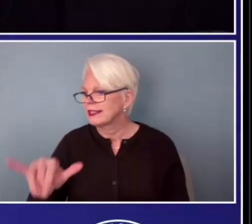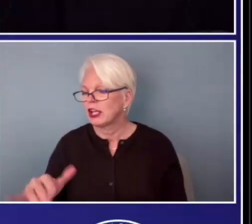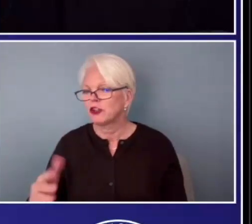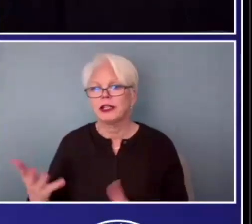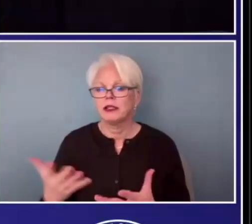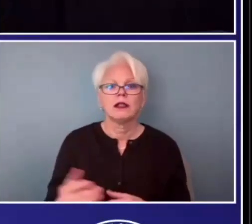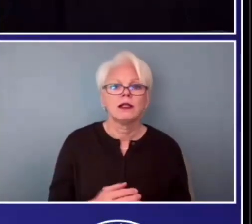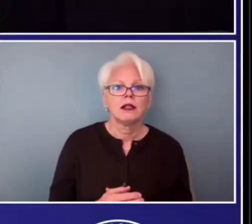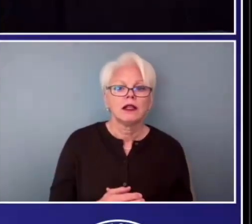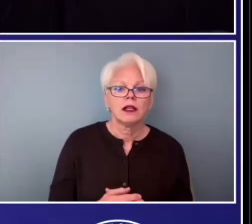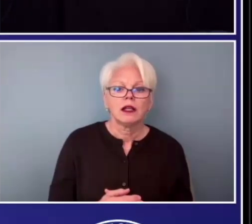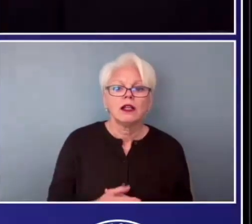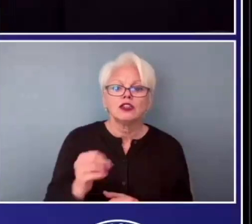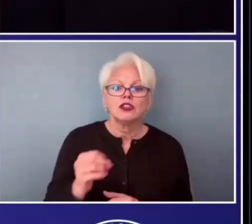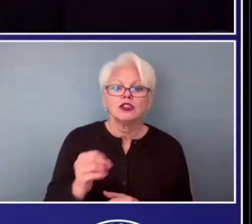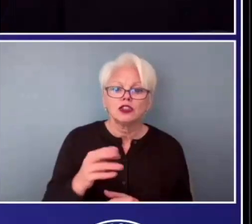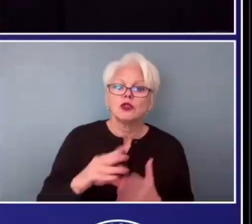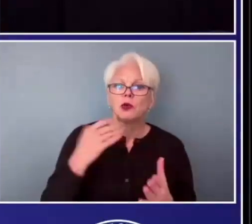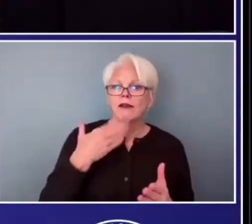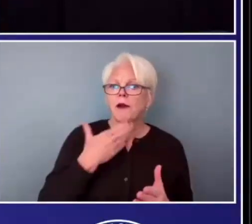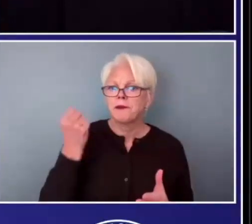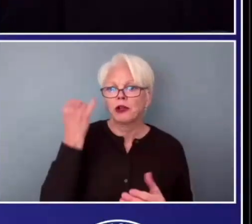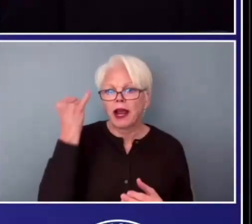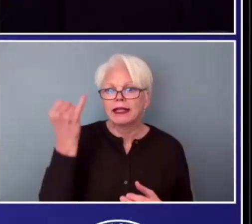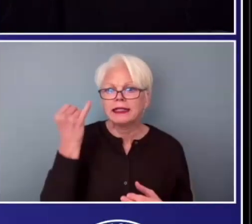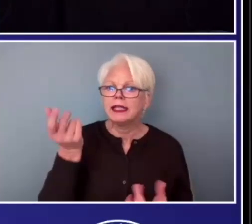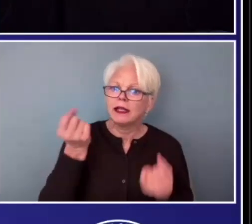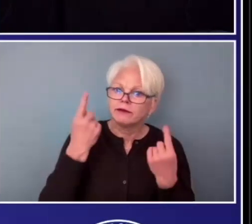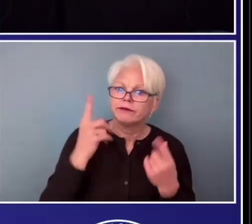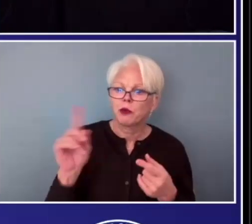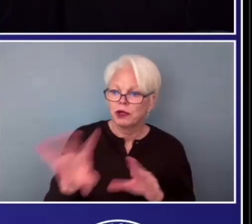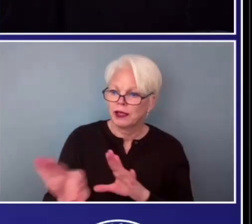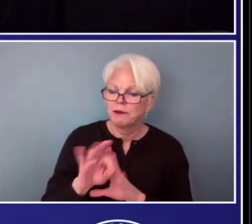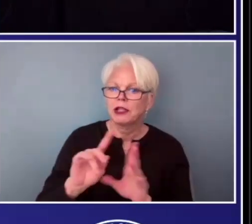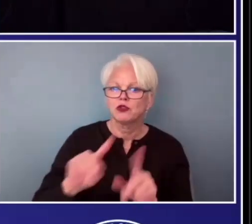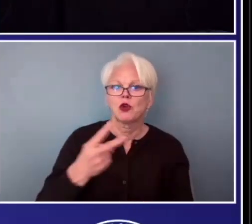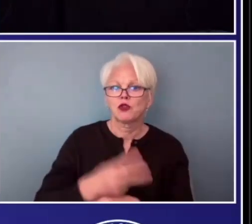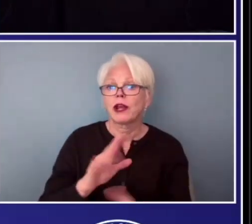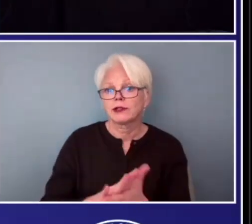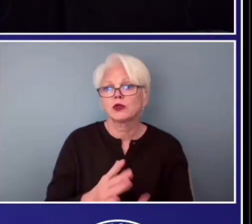a better idea of where they're going to select to go to grad school based on those